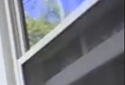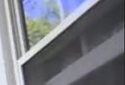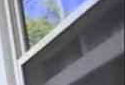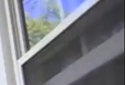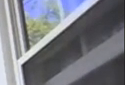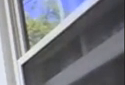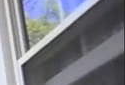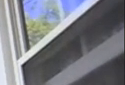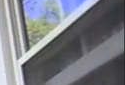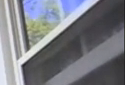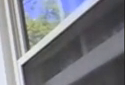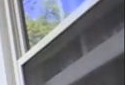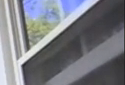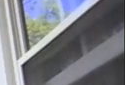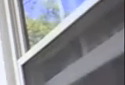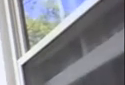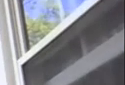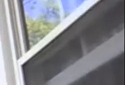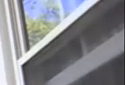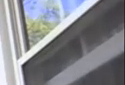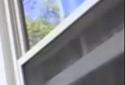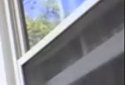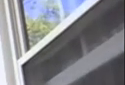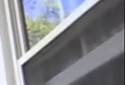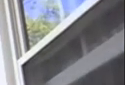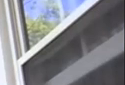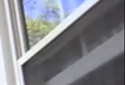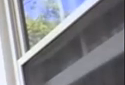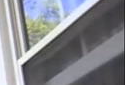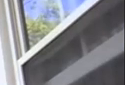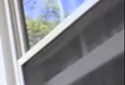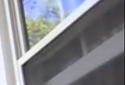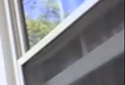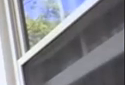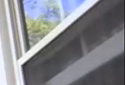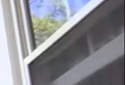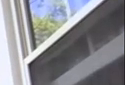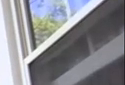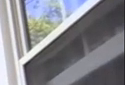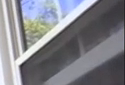when the child is at that very beginning level of understanding and then you will expand it over